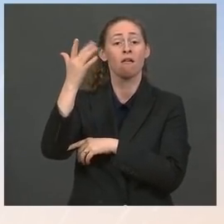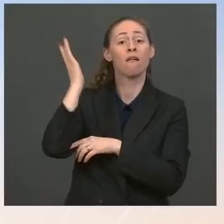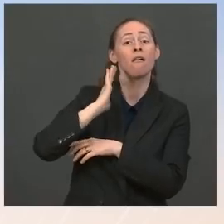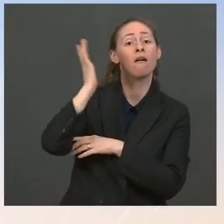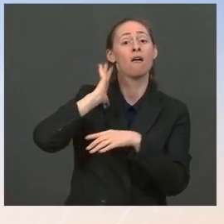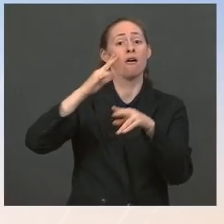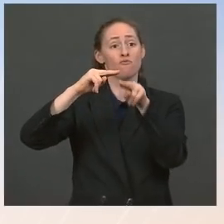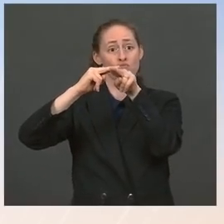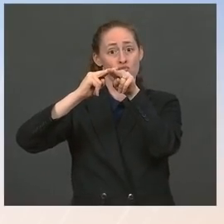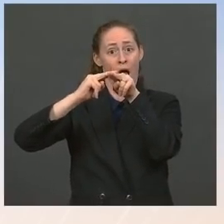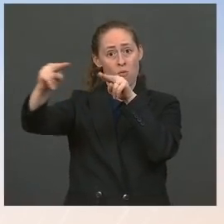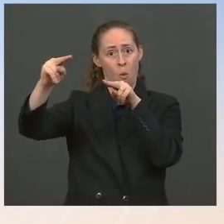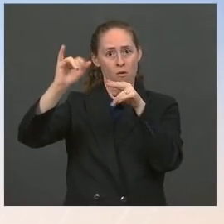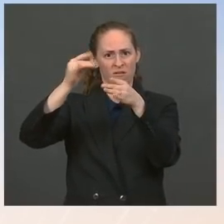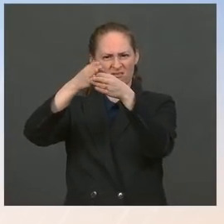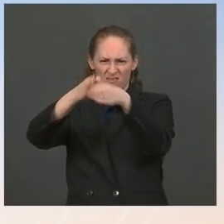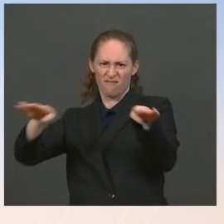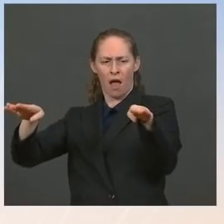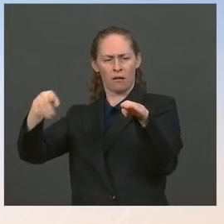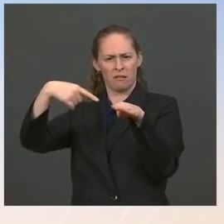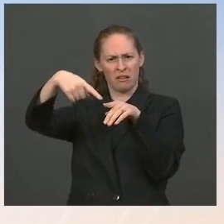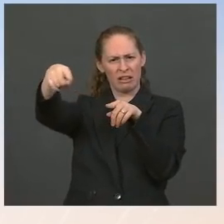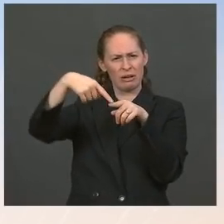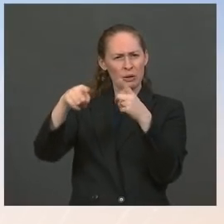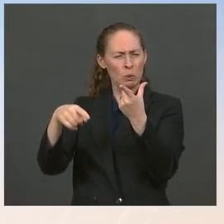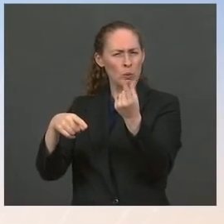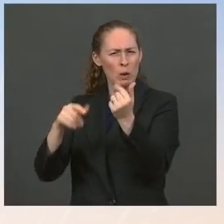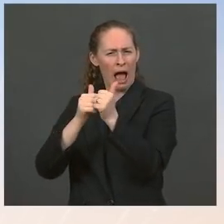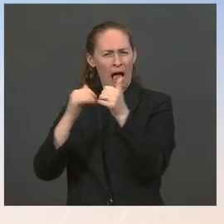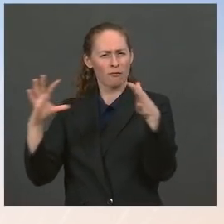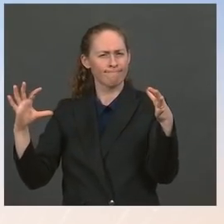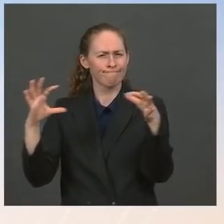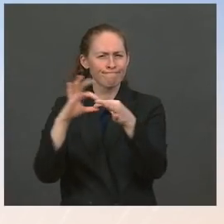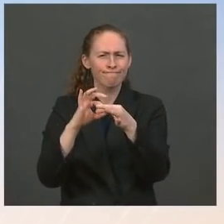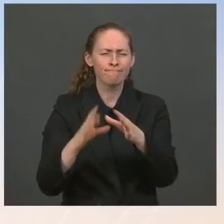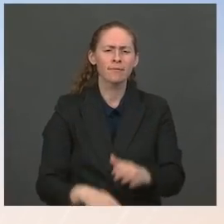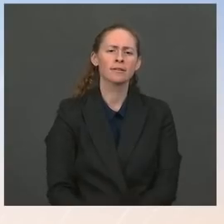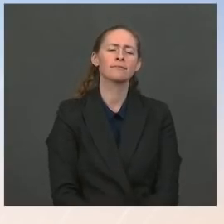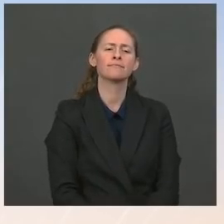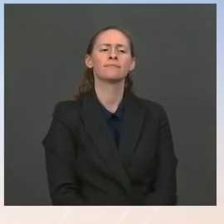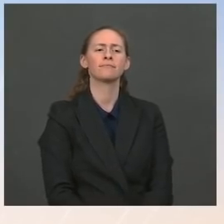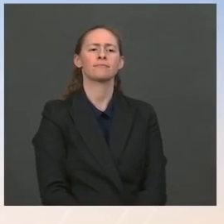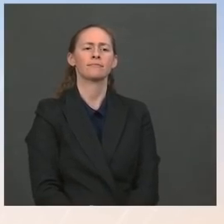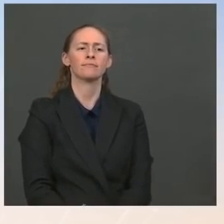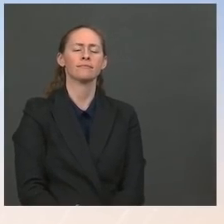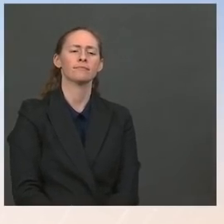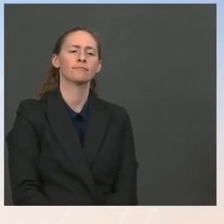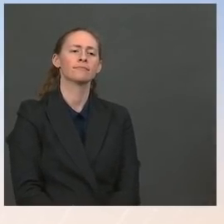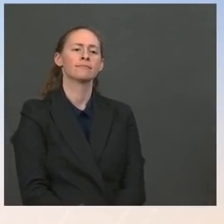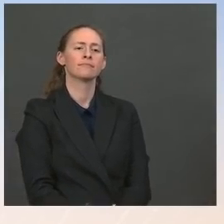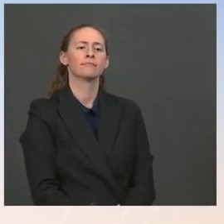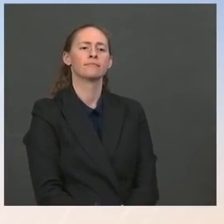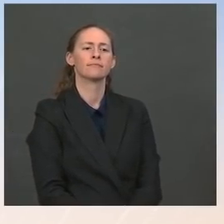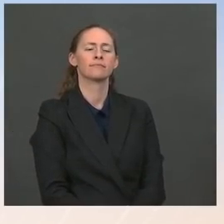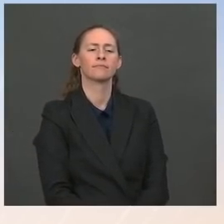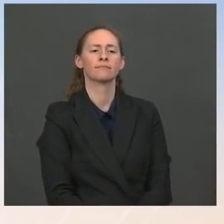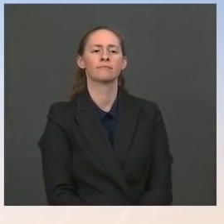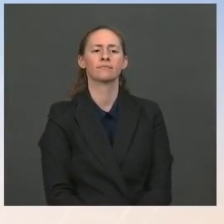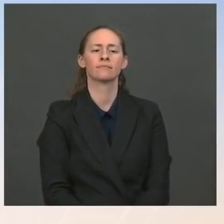So, the principle of Justice40 is that at least 40 percent of the clean investments in this bill will go to benefit the communities